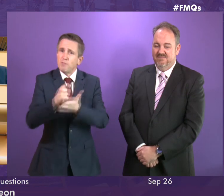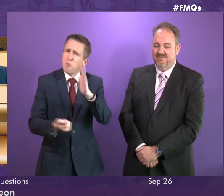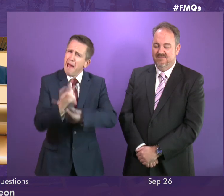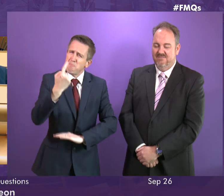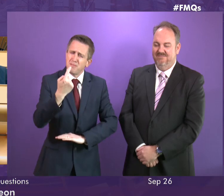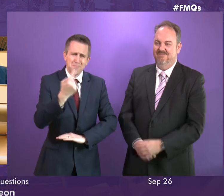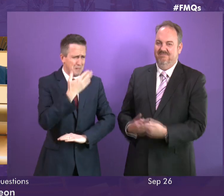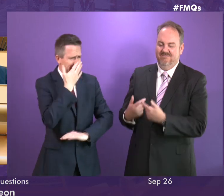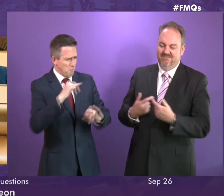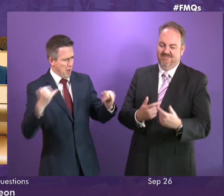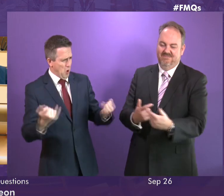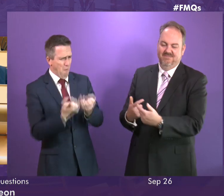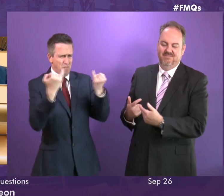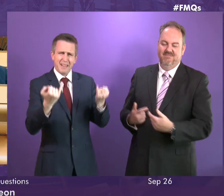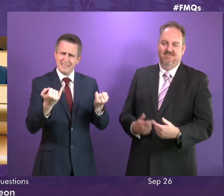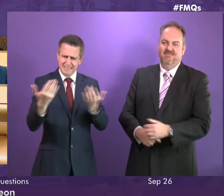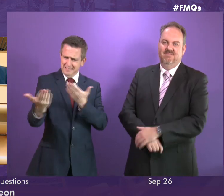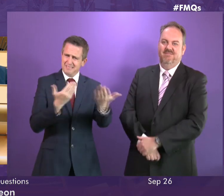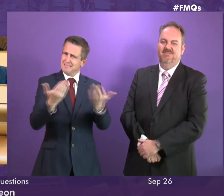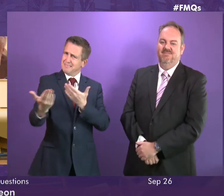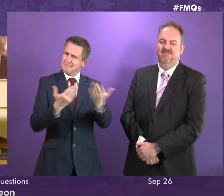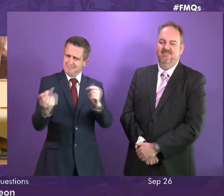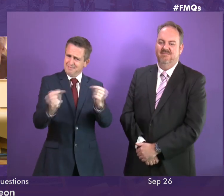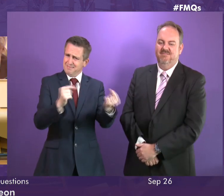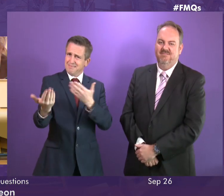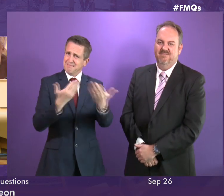will not allow to happen. That is the first inconsistency and contradiction in his position.